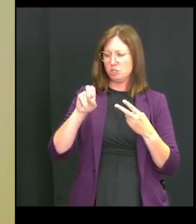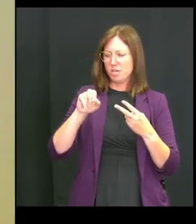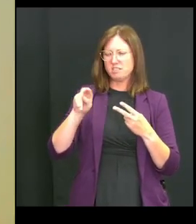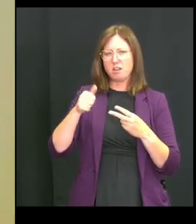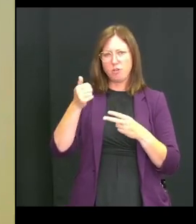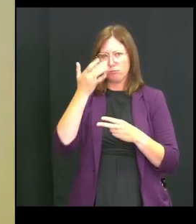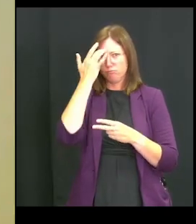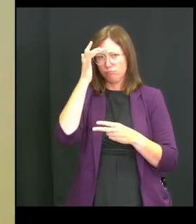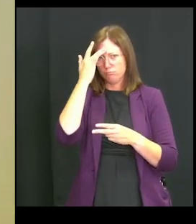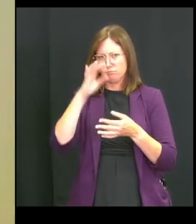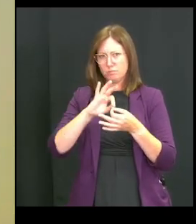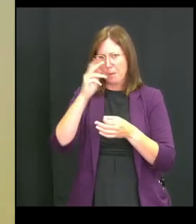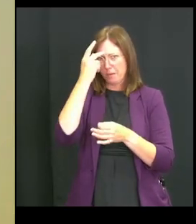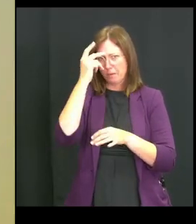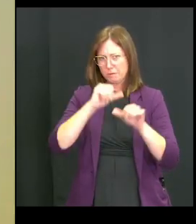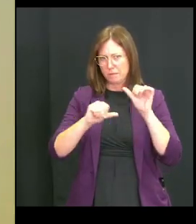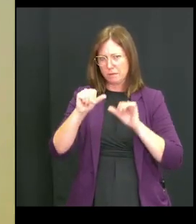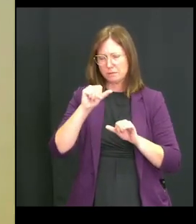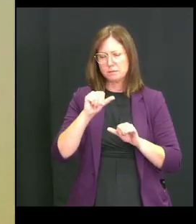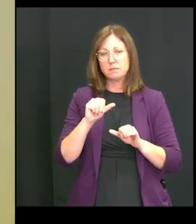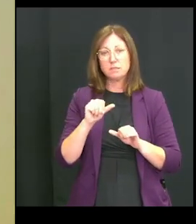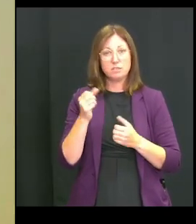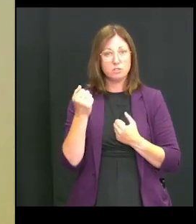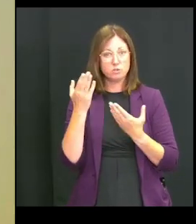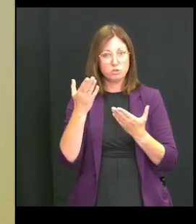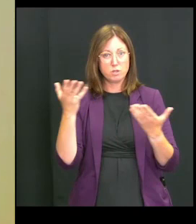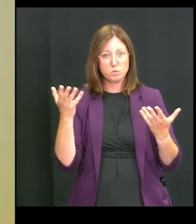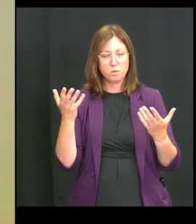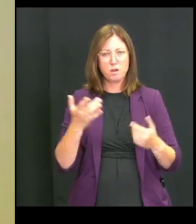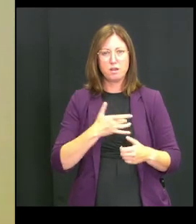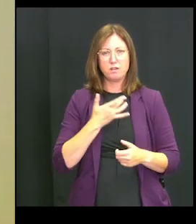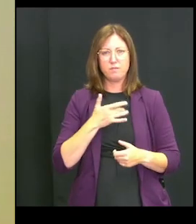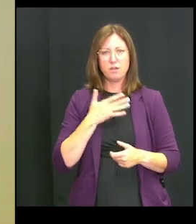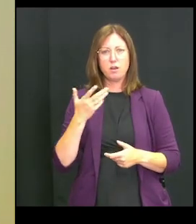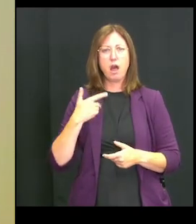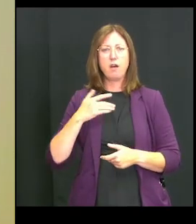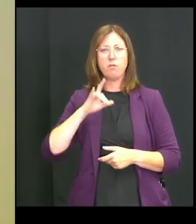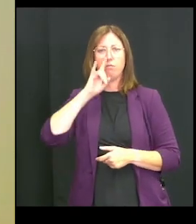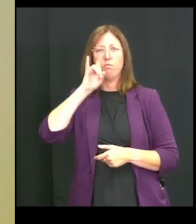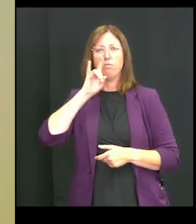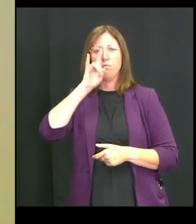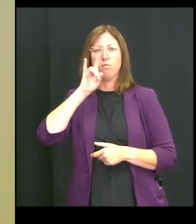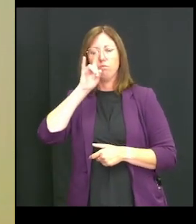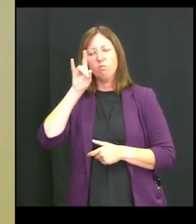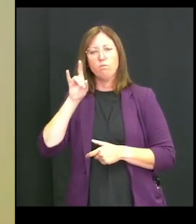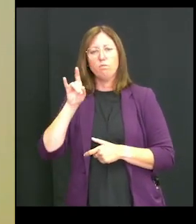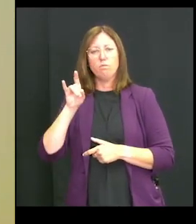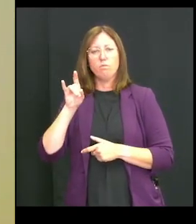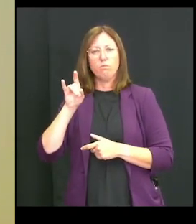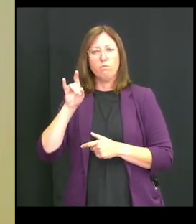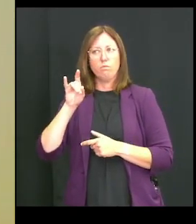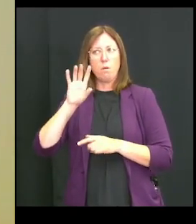went as far as to suggest that there was a sort of bourgeois conspiracy joining the Liberals